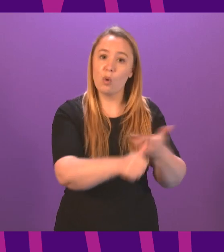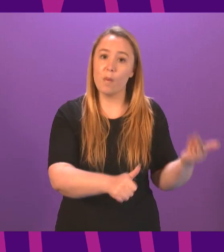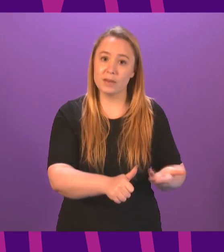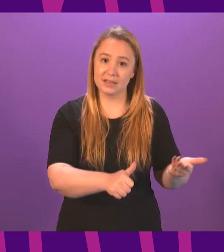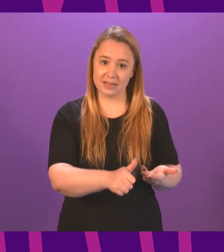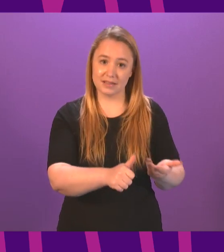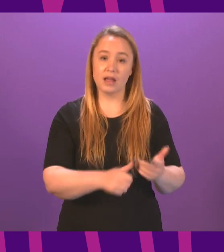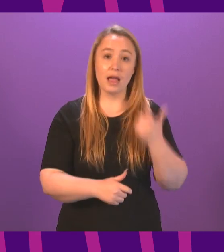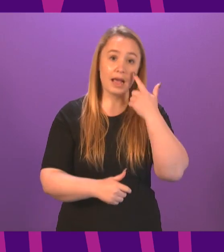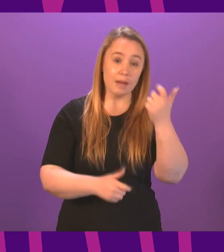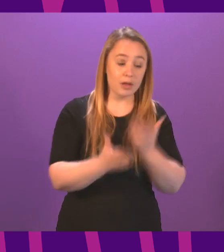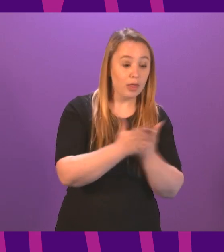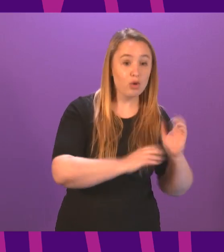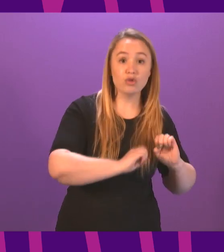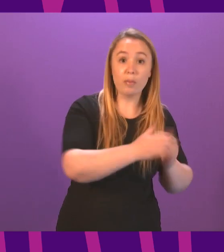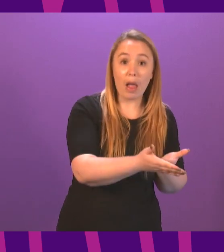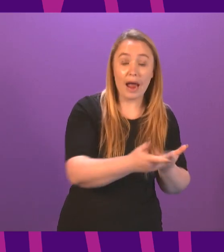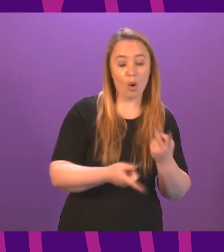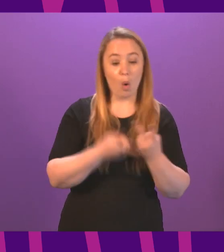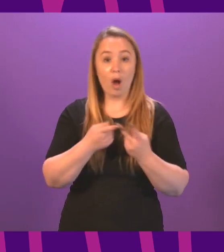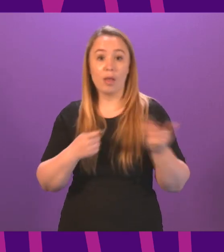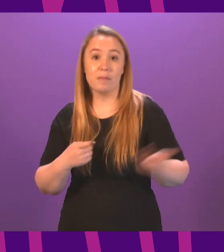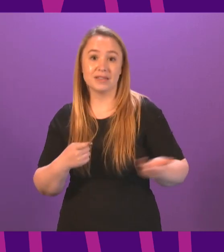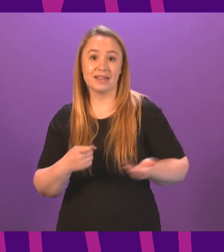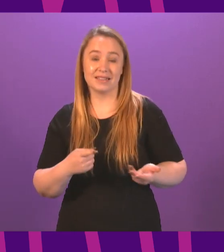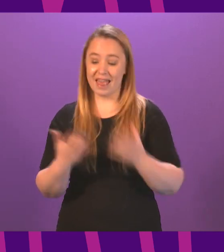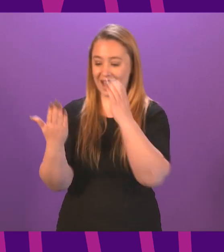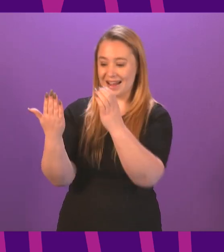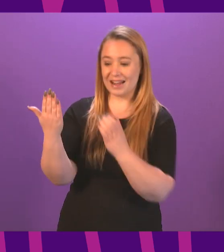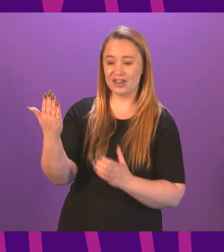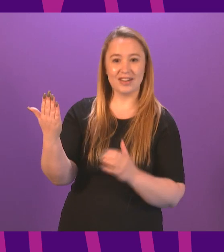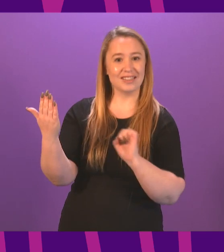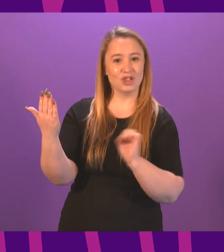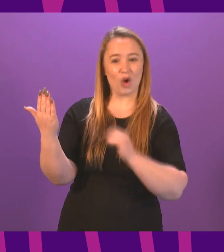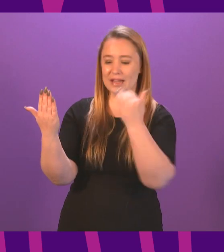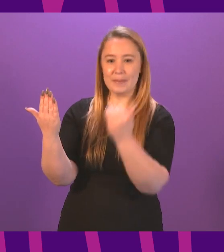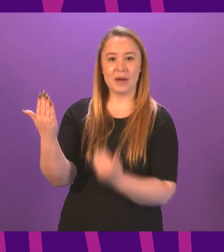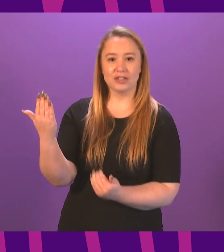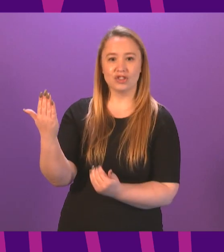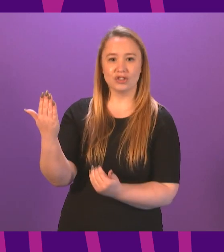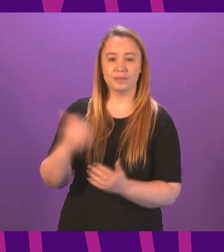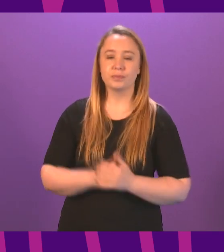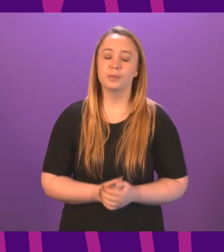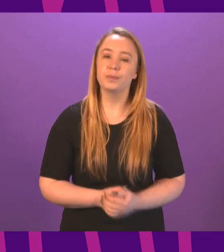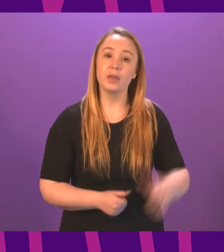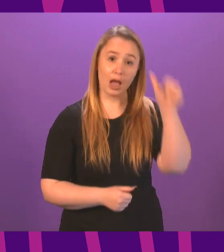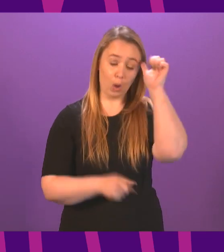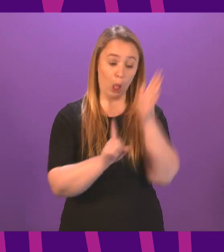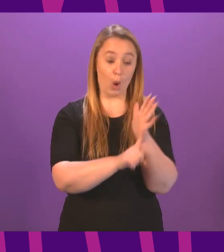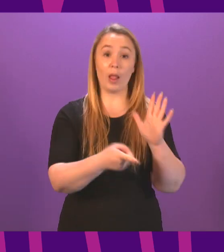others that do not fall into the categories concerned. I know that local authorities are working hard to get that support to businesses as quickly as possible.